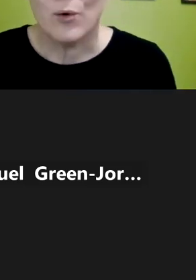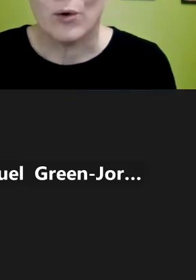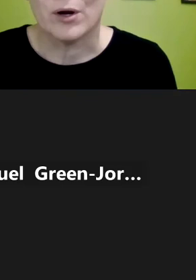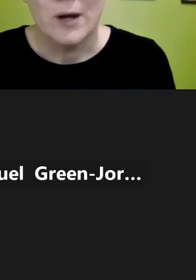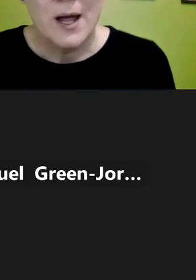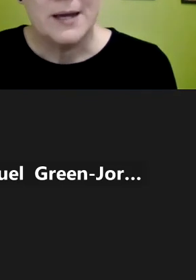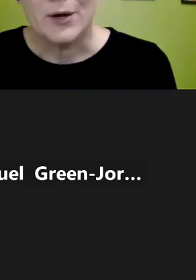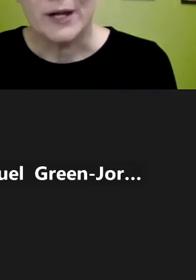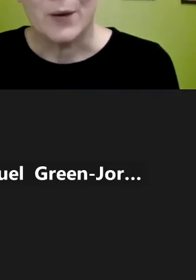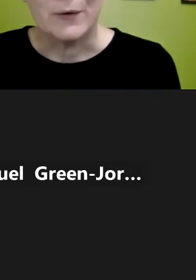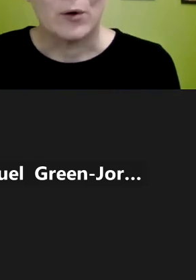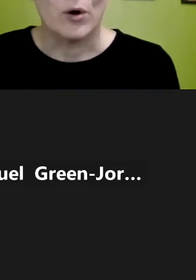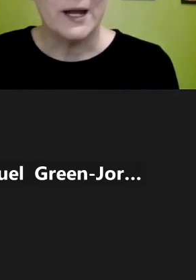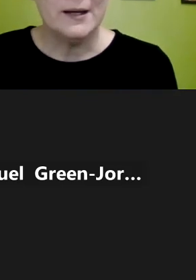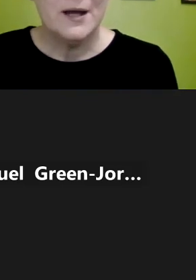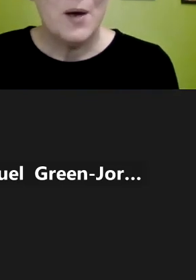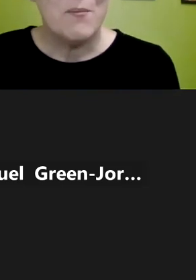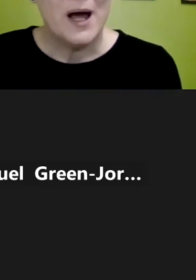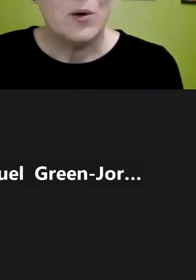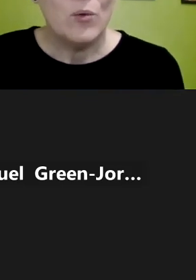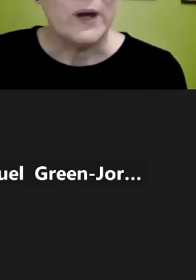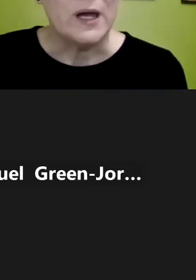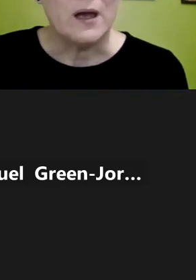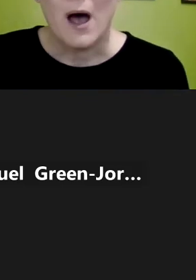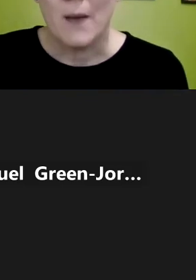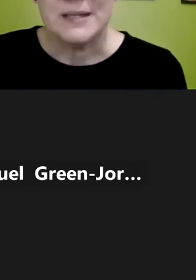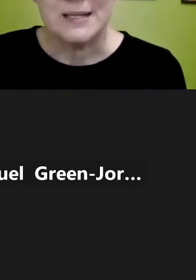left hand corner, not only are we recording, but we,u